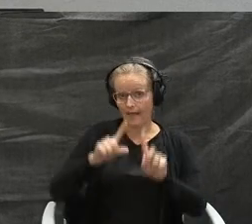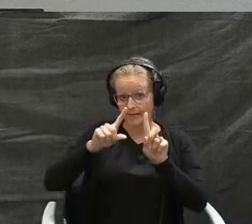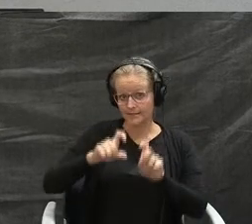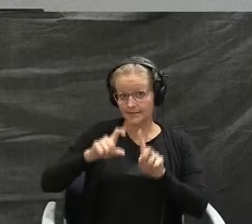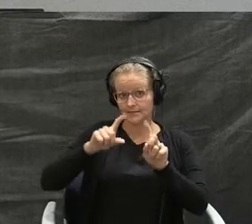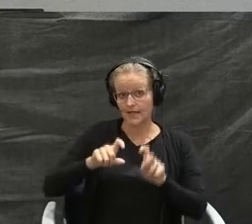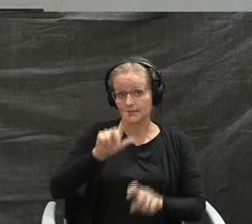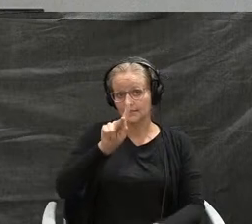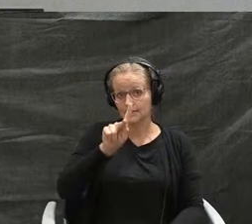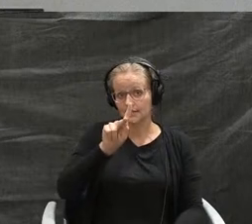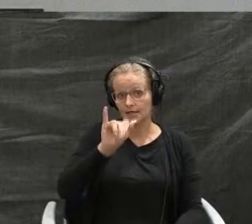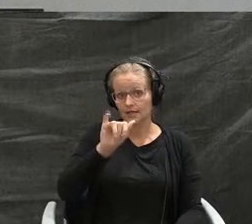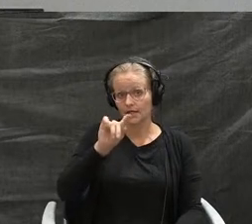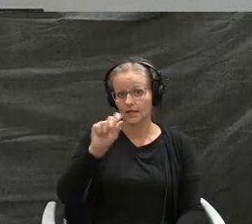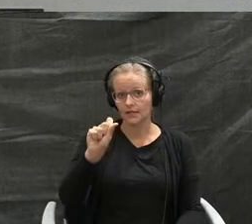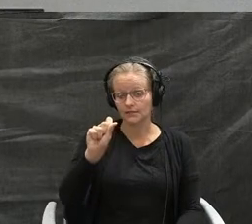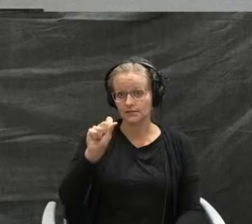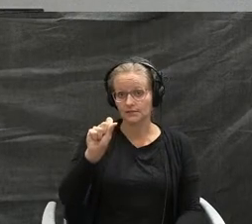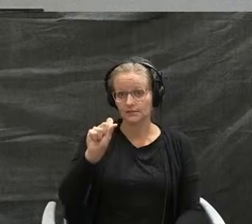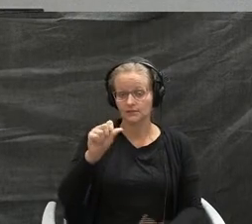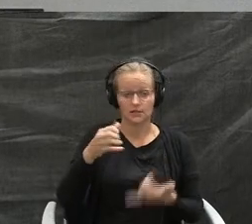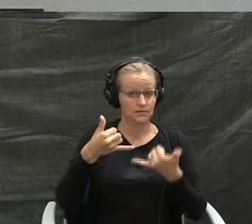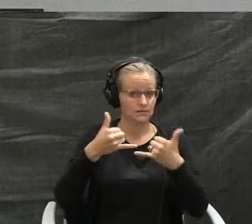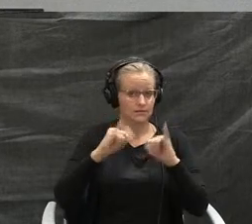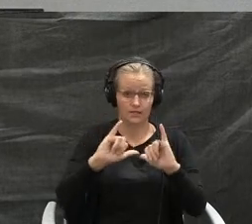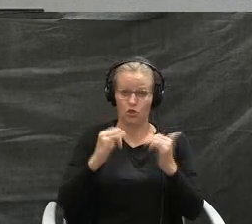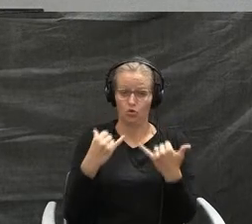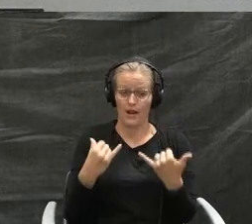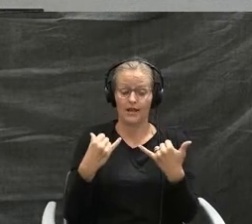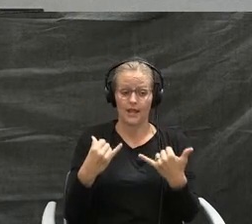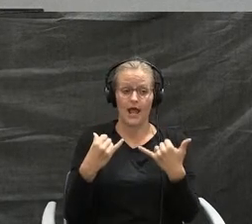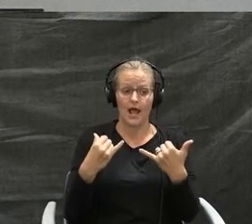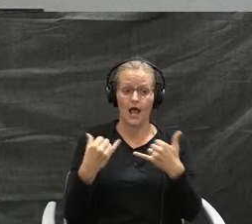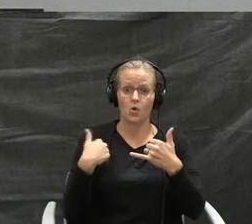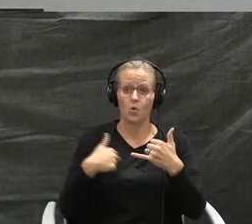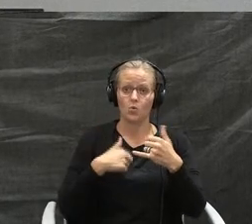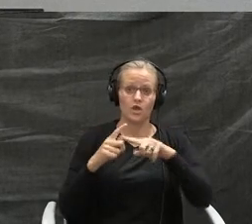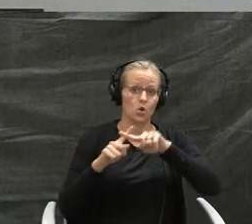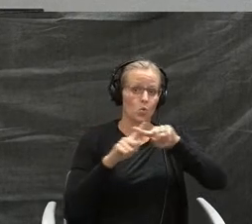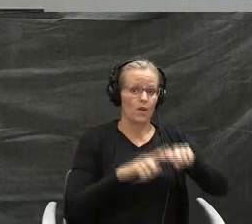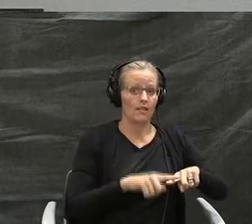people to provide the testing, but will have to work on that